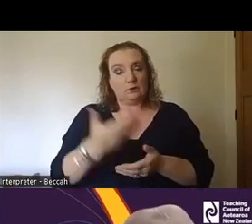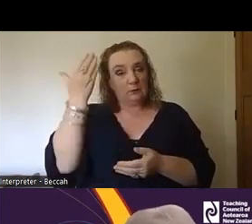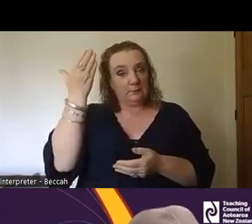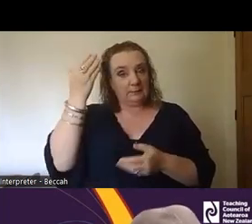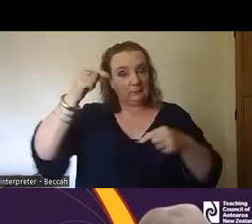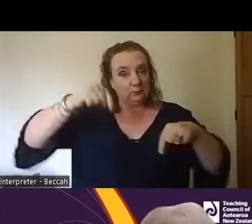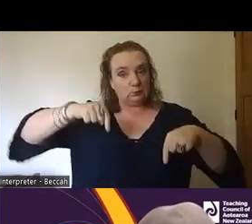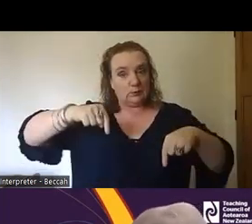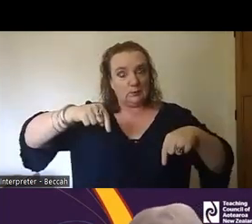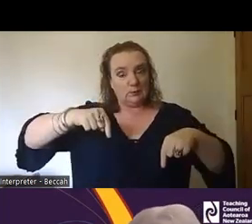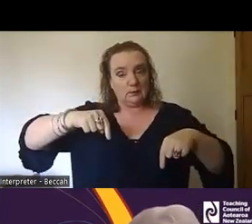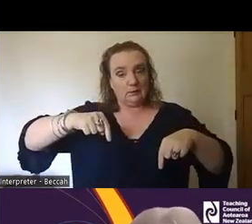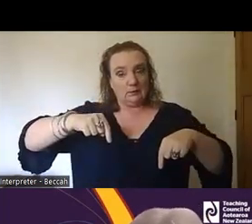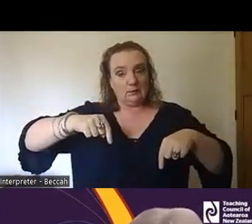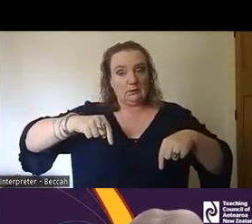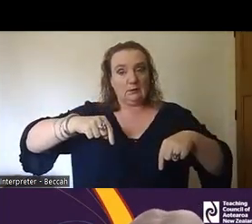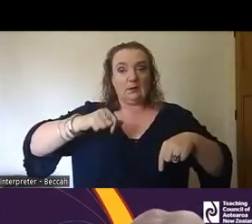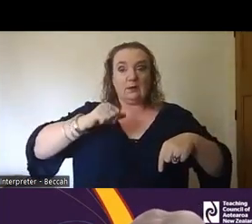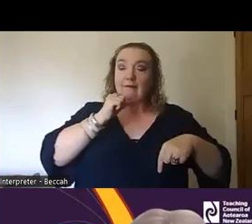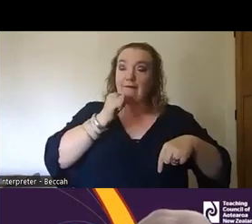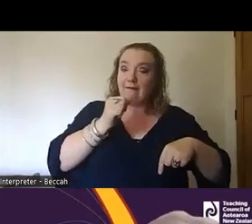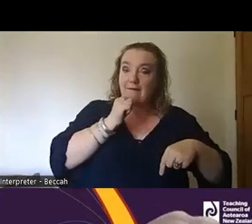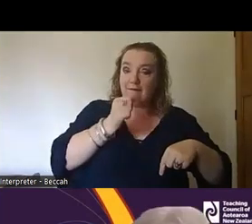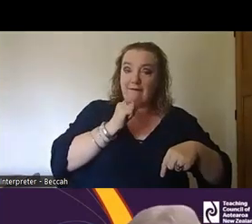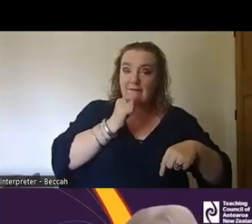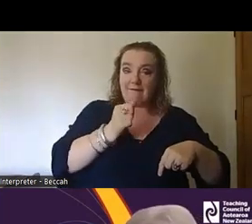So looking at the provocation. Have a read of that,